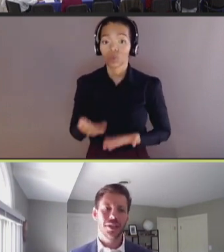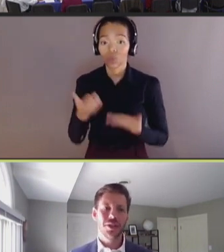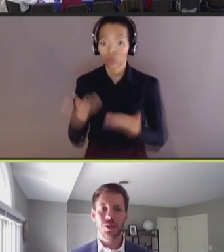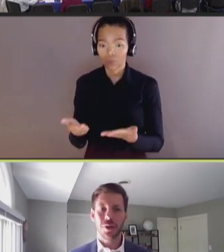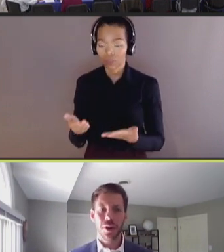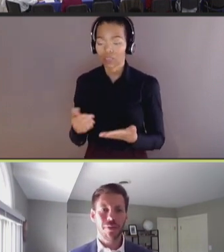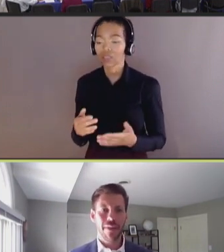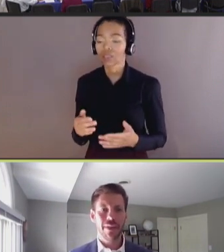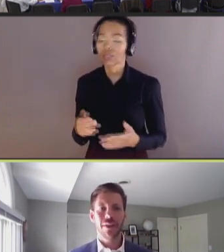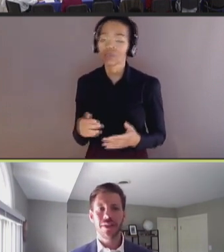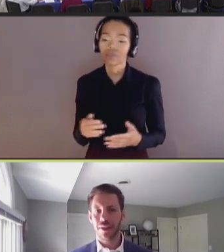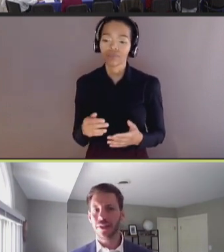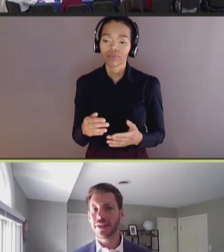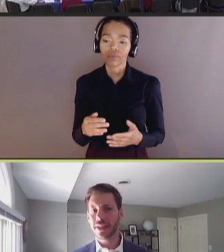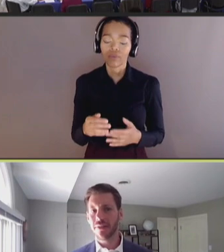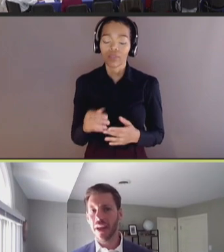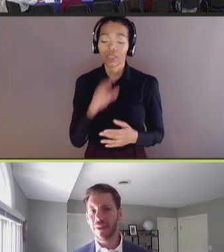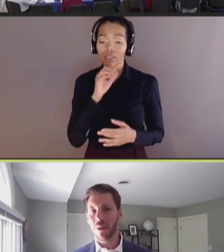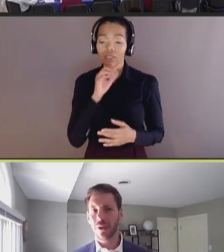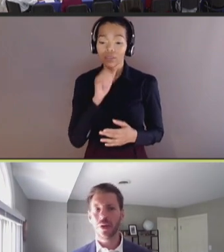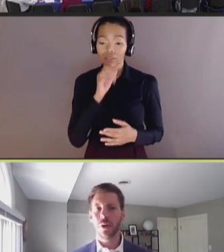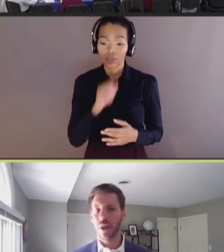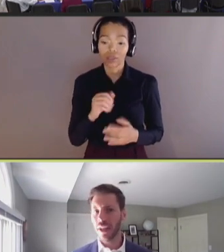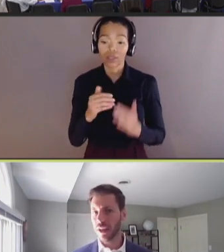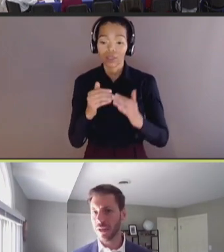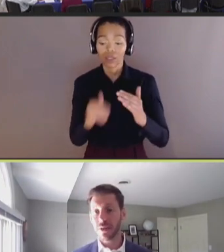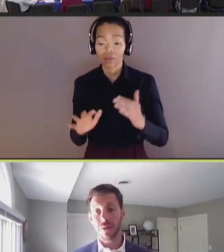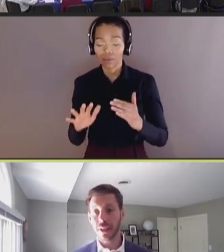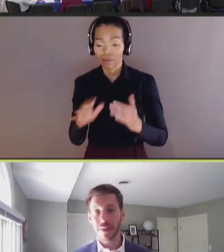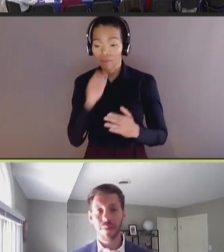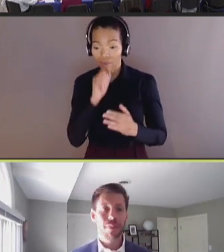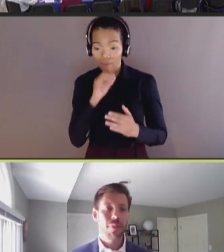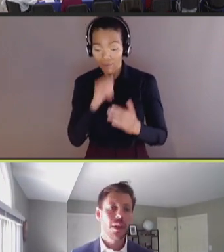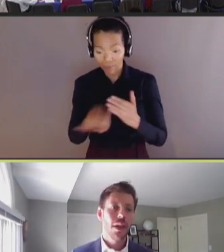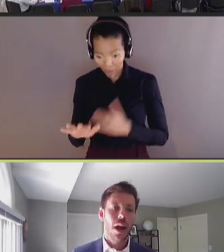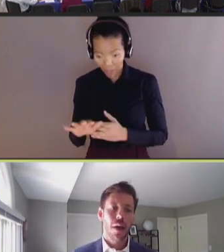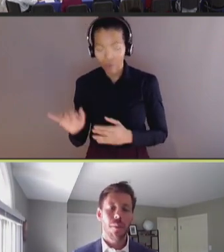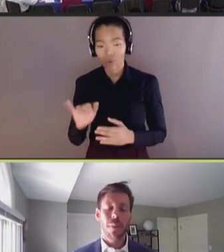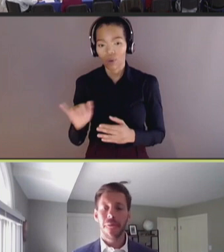to children under 5 years and adults 65 and older who are at increased risk.